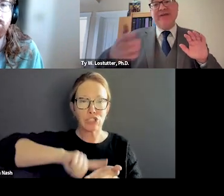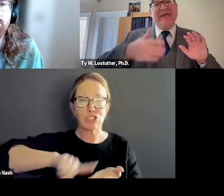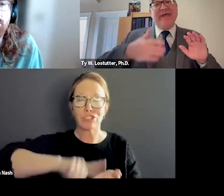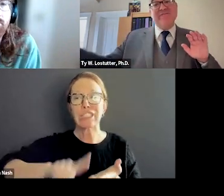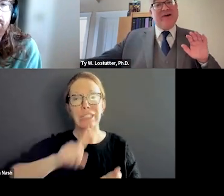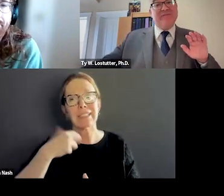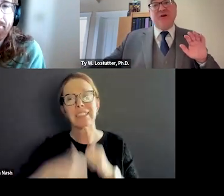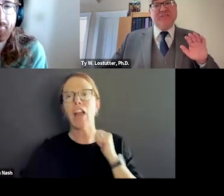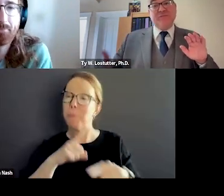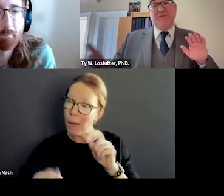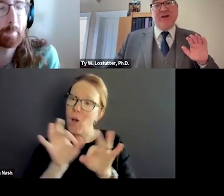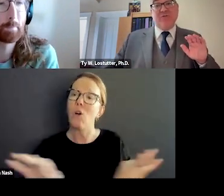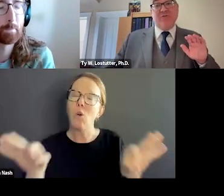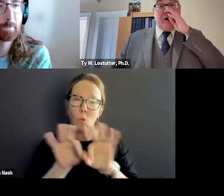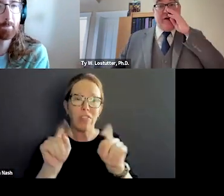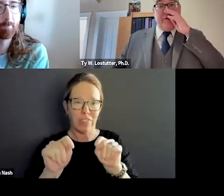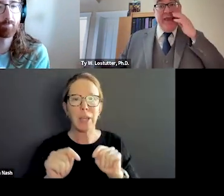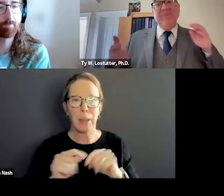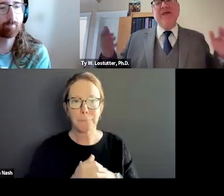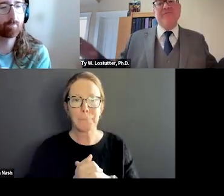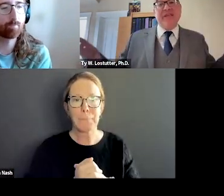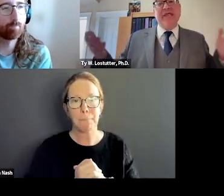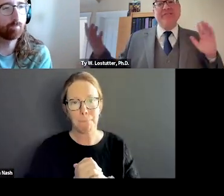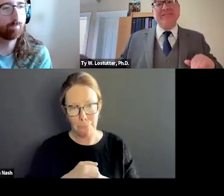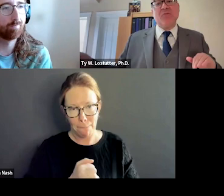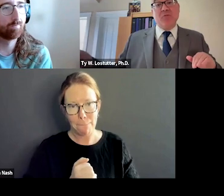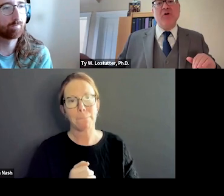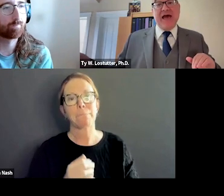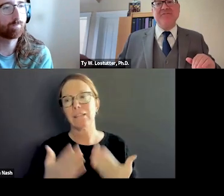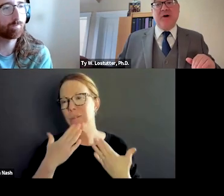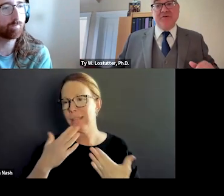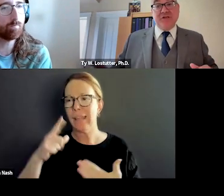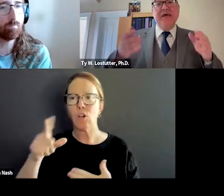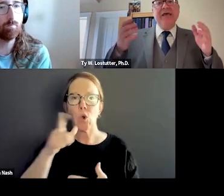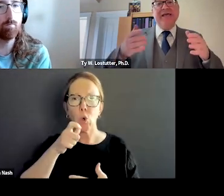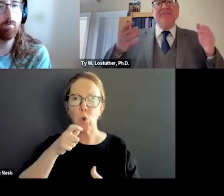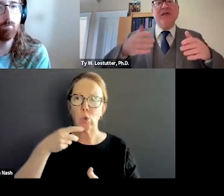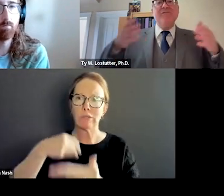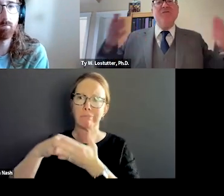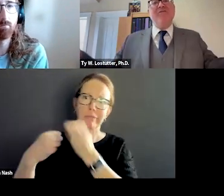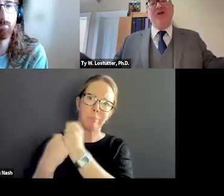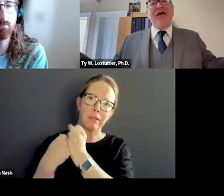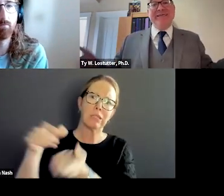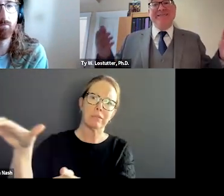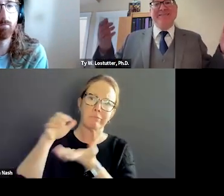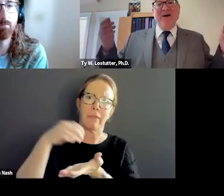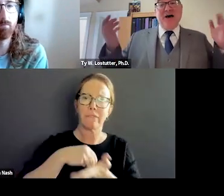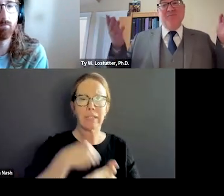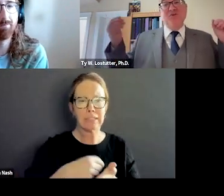So again, I found this project to be very worthwhile and thank the funding agencies that who have sponsored us. And so if you have good ideas,